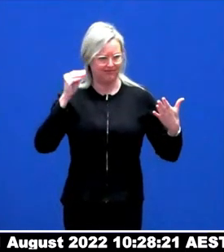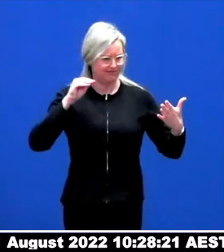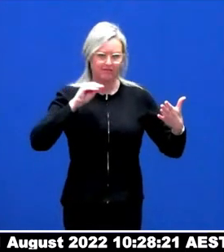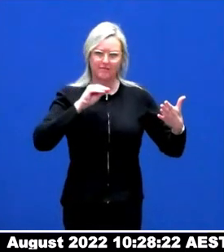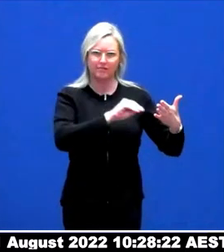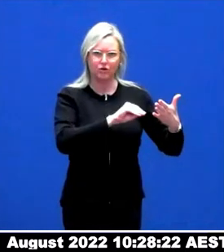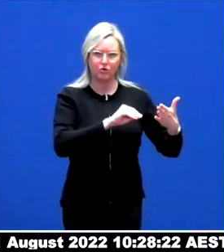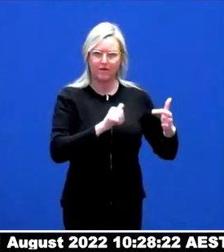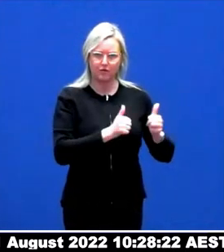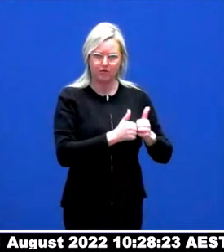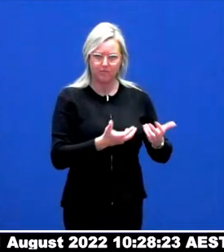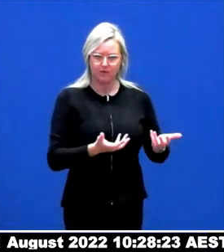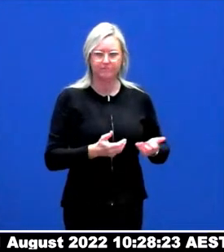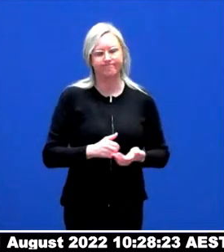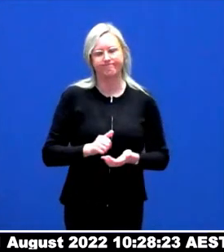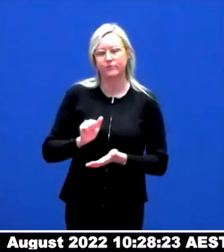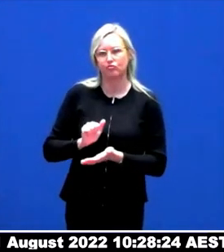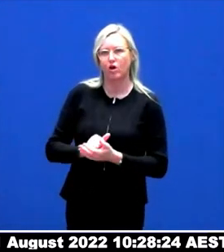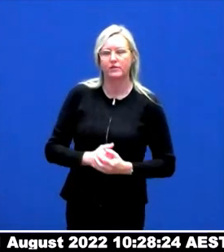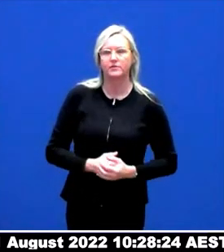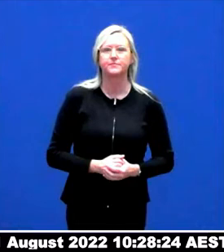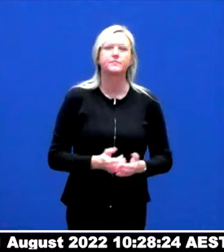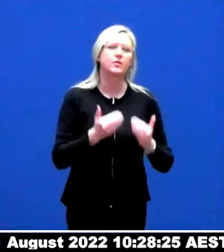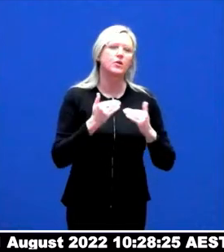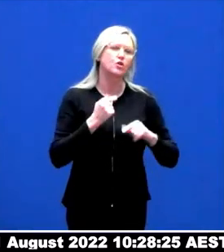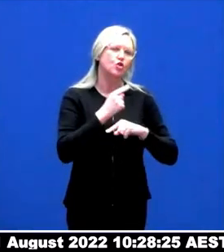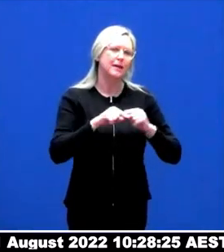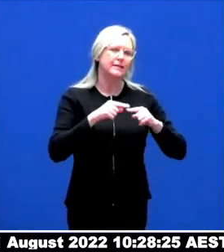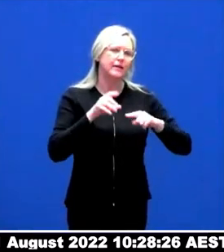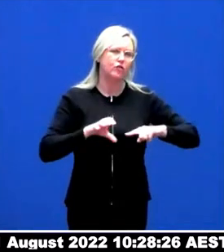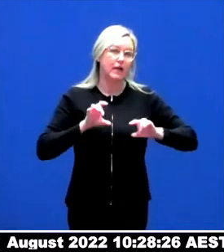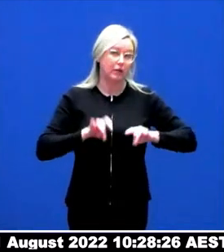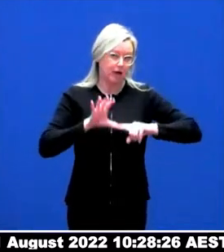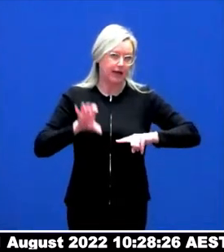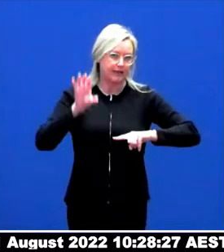Now, in terms of the states and territories, am I right in understanding